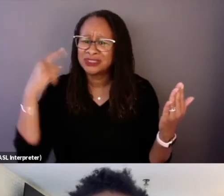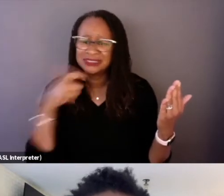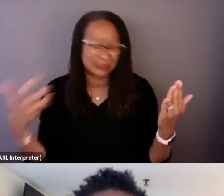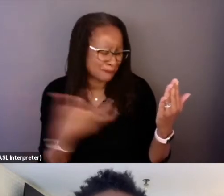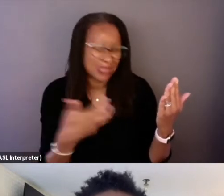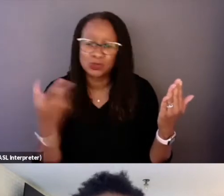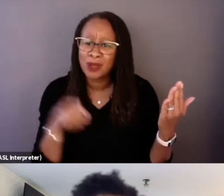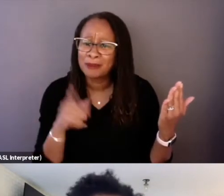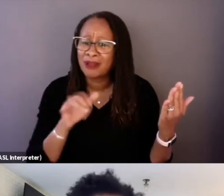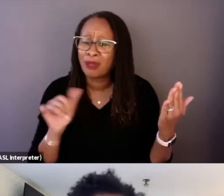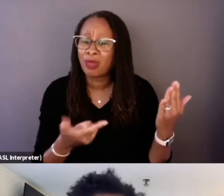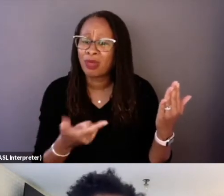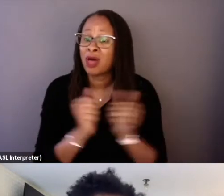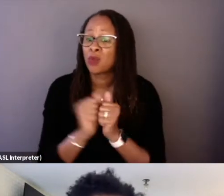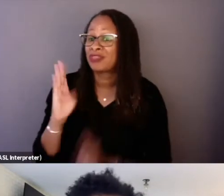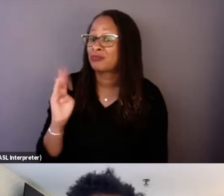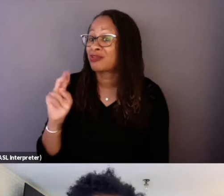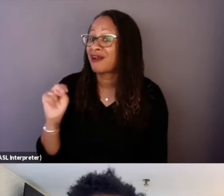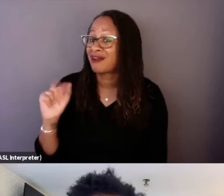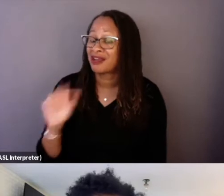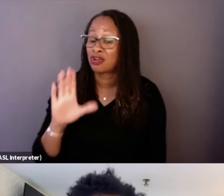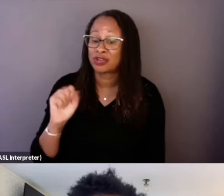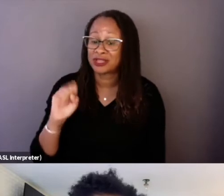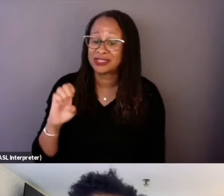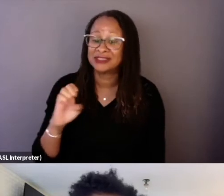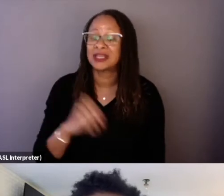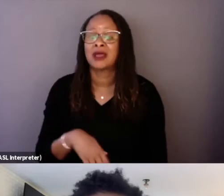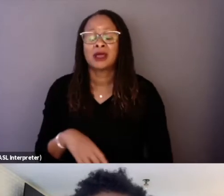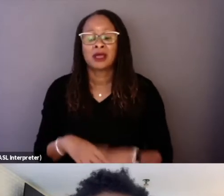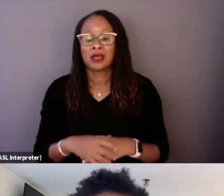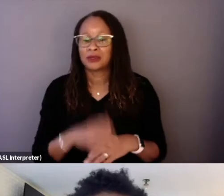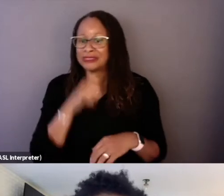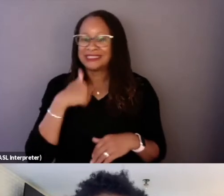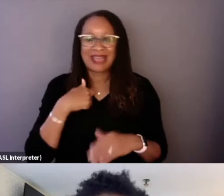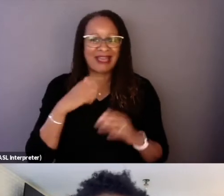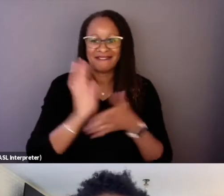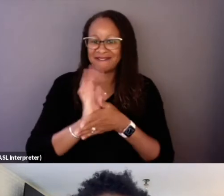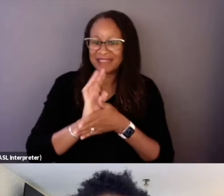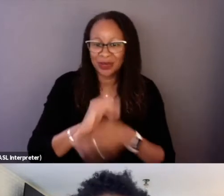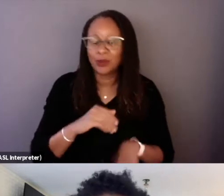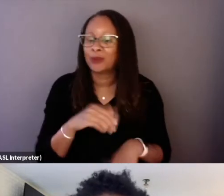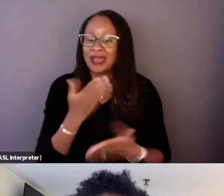With Breonna's case, you know, we didn't have video evidence of what actually happened in the apartment,